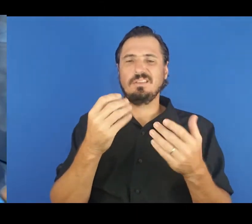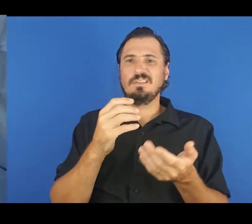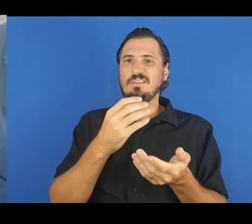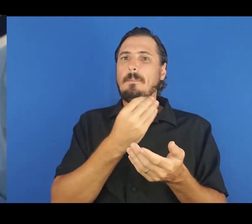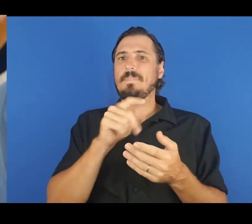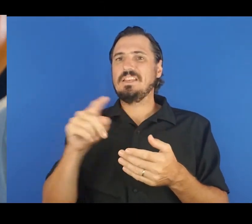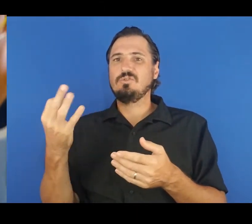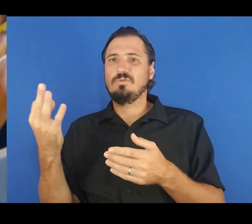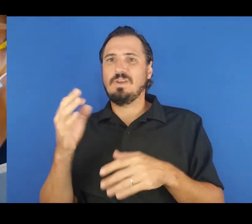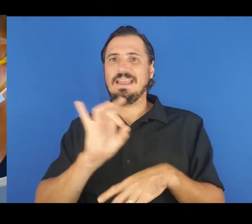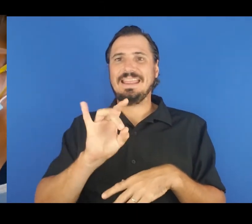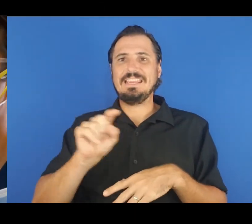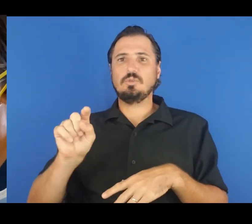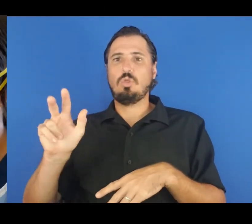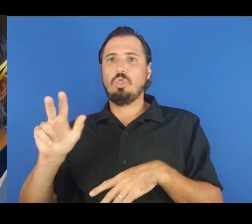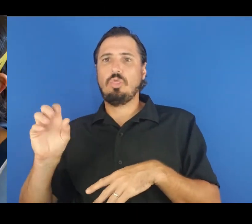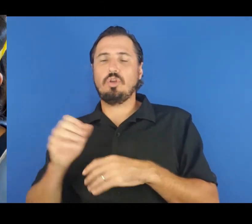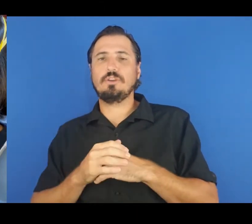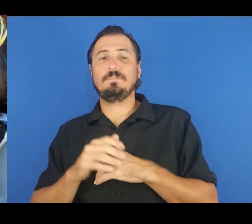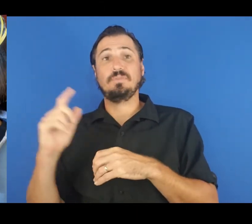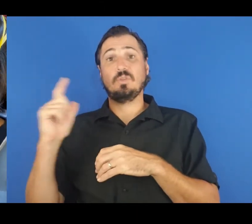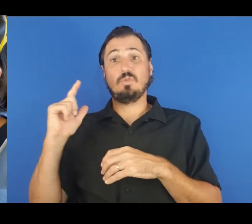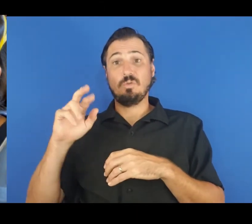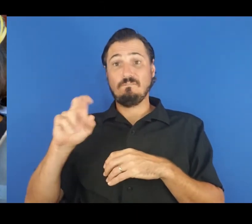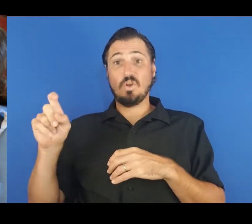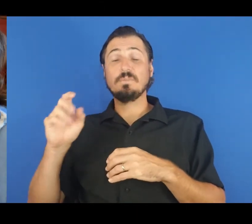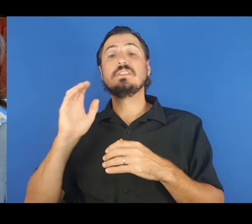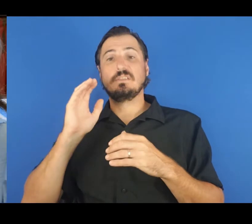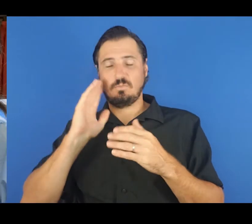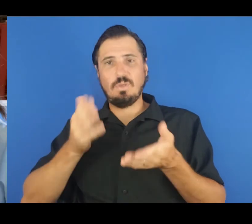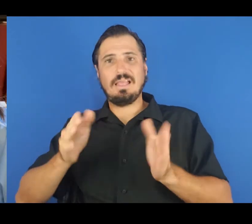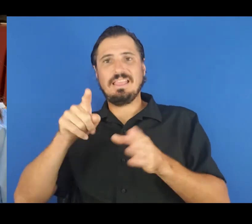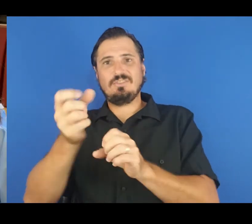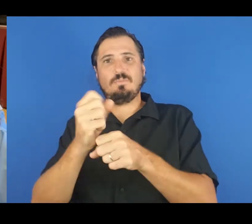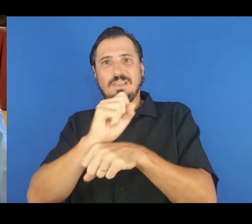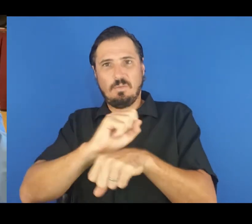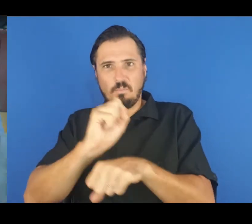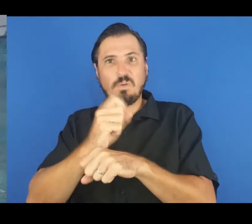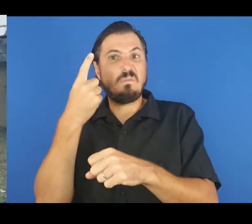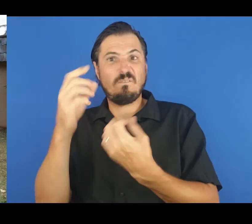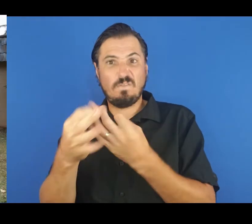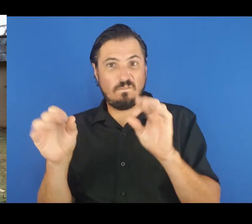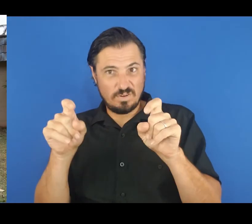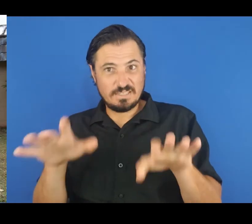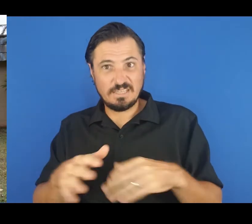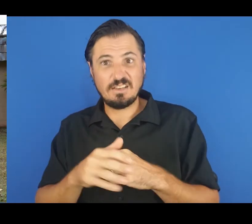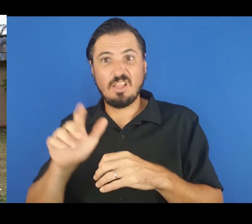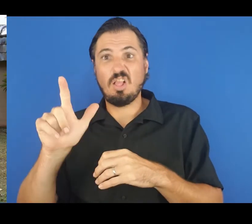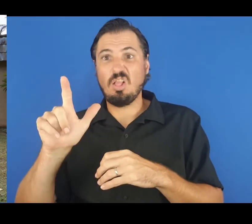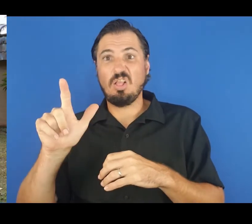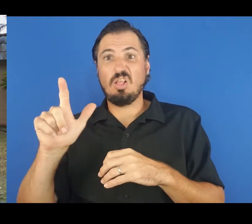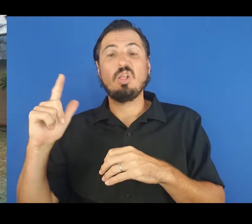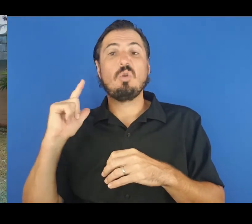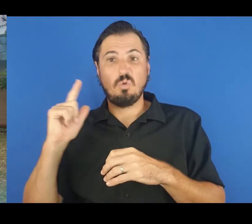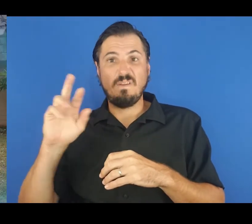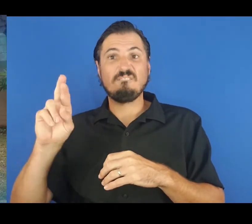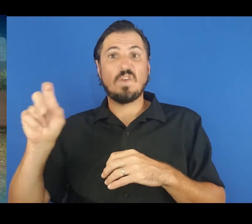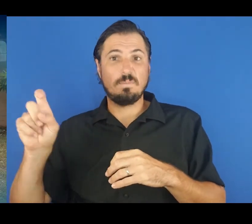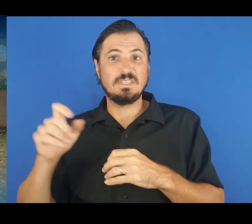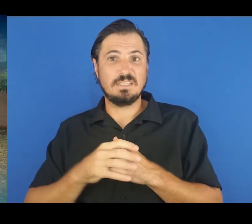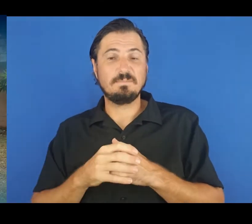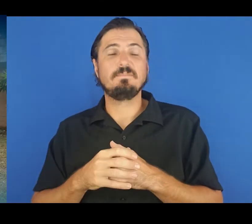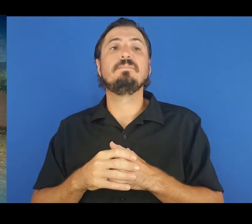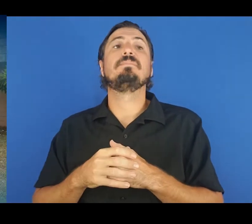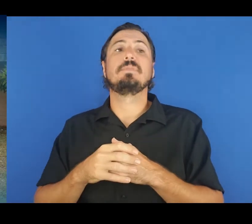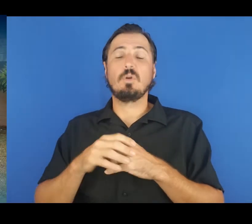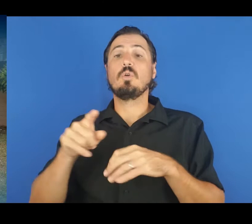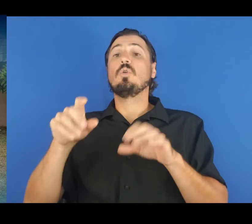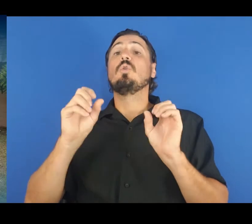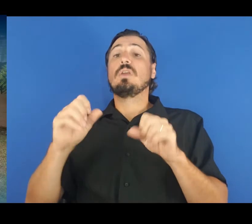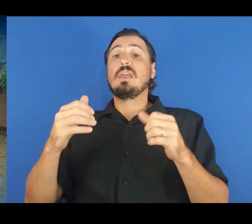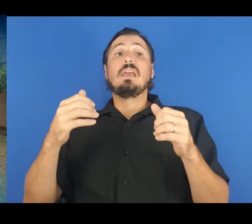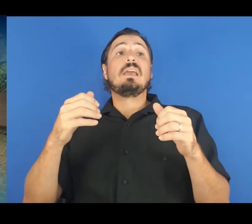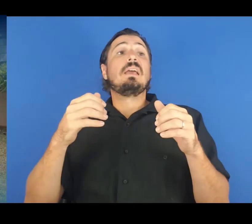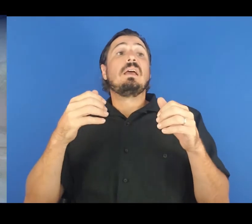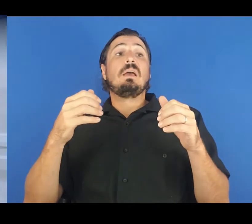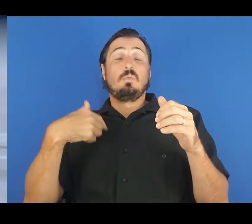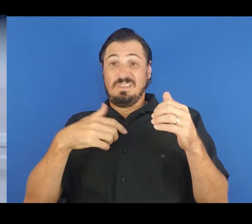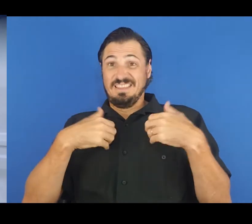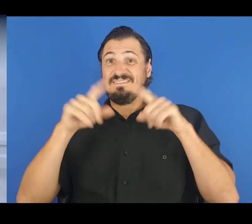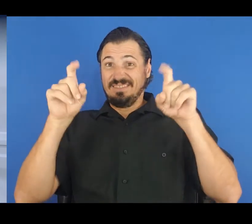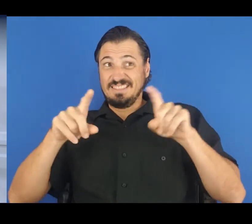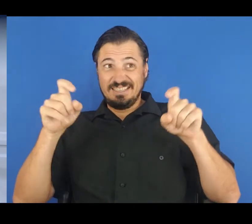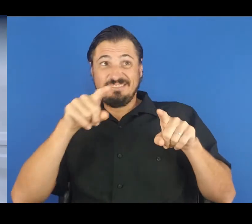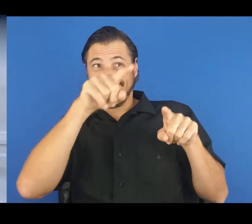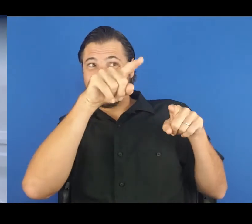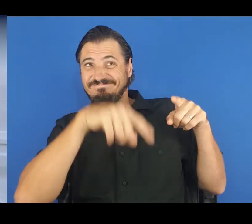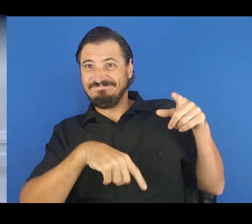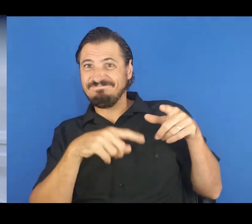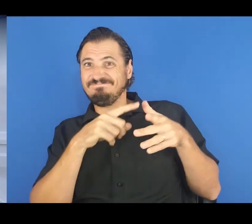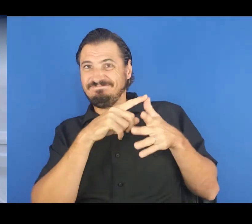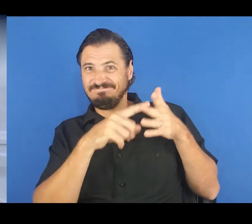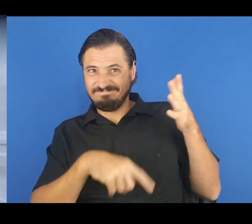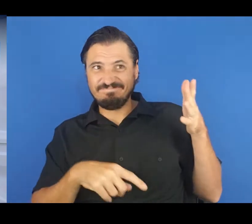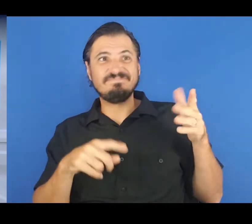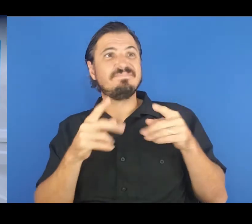Lihue Pharmacy is accepting advance appointments for free tests. Walk-ins are also welcome at our free Mobile Testing Van, in Kehaka on Wednesday, Kilauea on Thursday, Kalāheo on Friday,